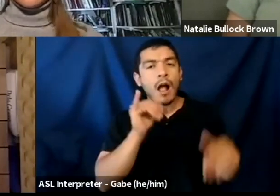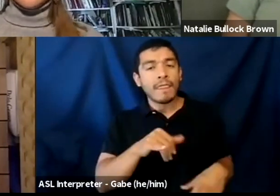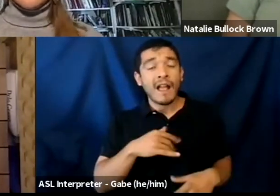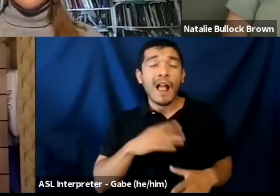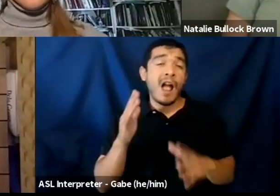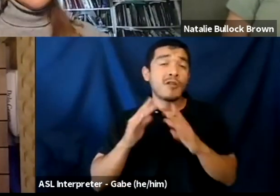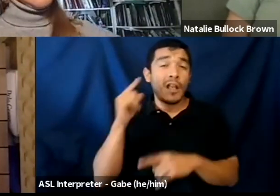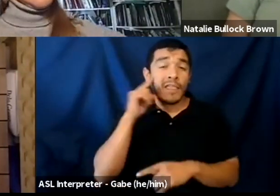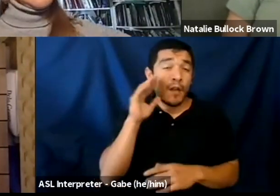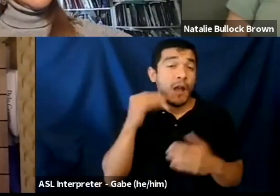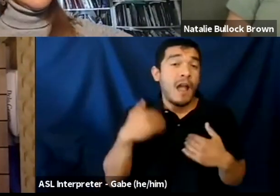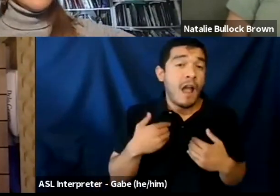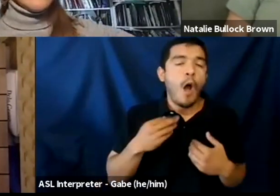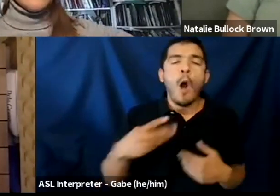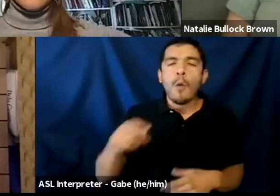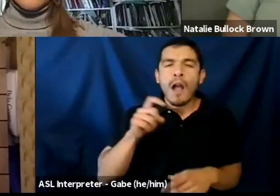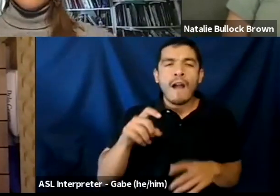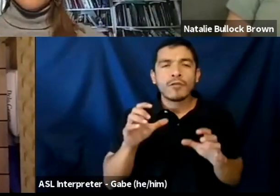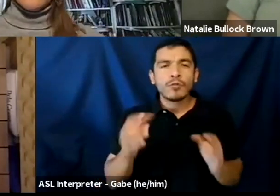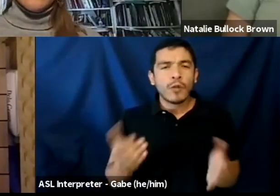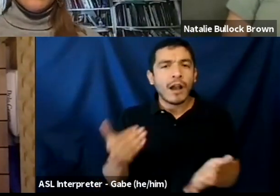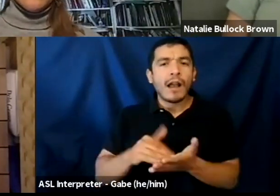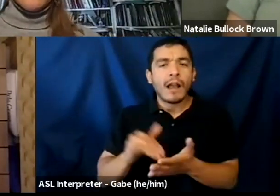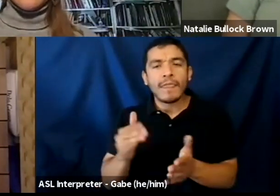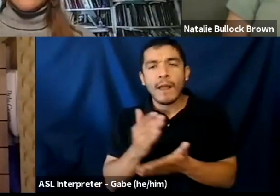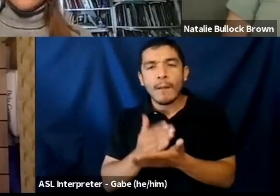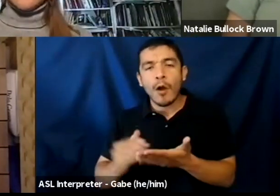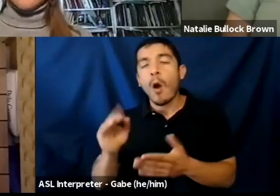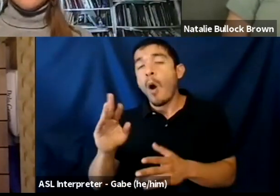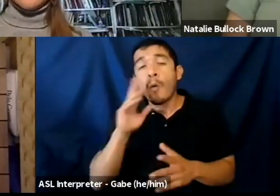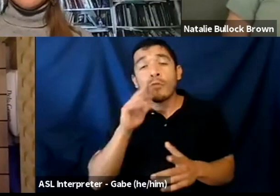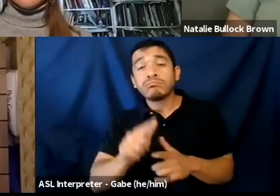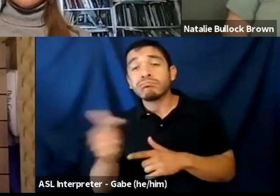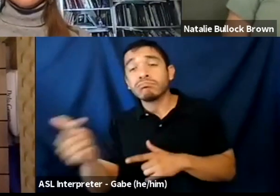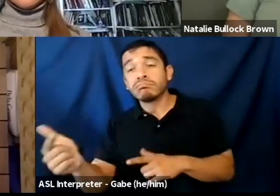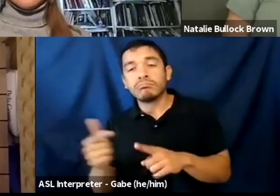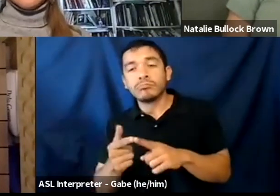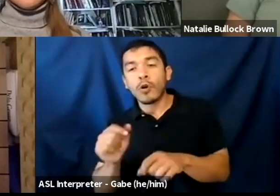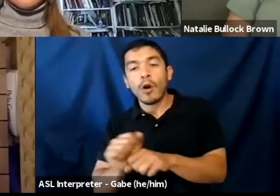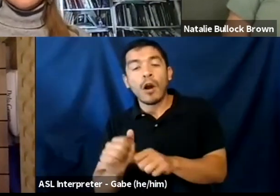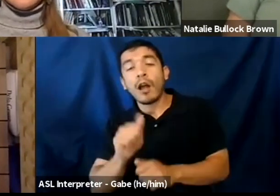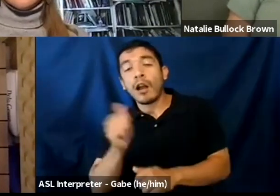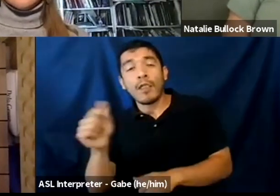Or "We need to redo this part," or "We're gonna kind of pivot "to incorporate other questions that are more relevant."